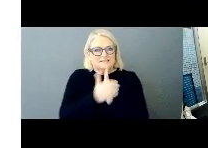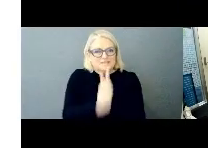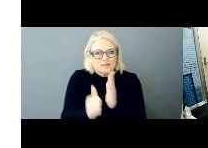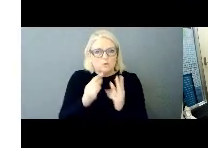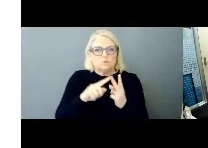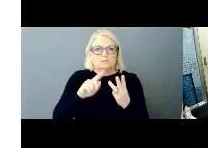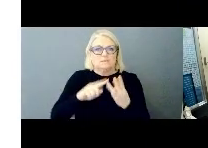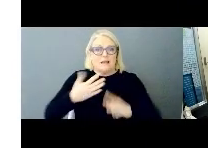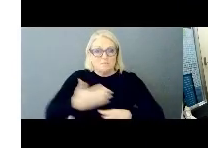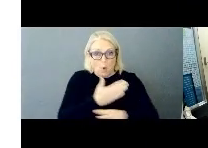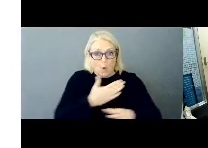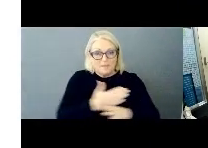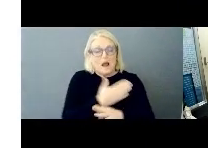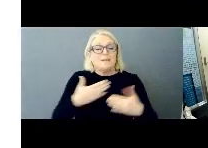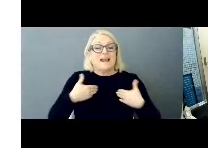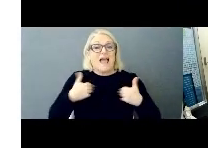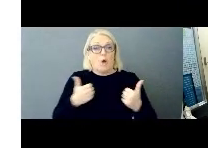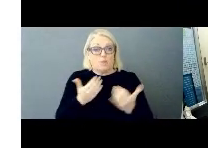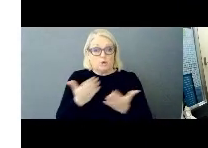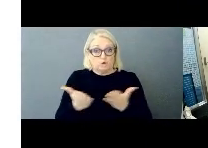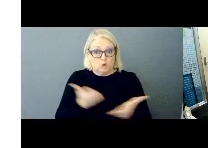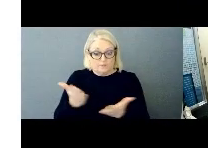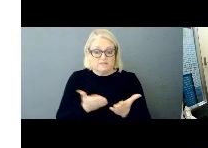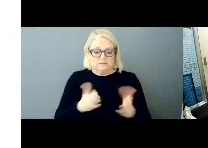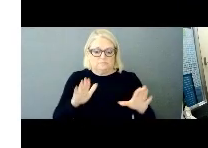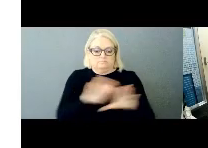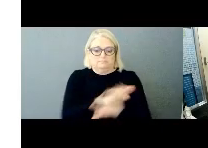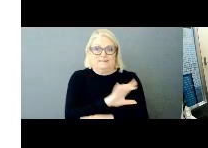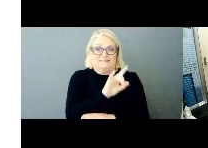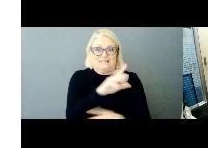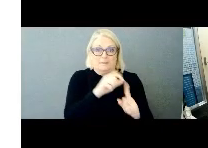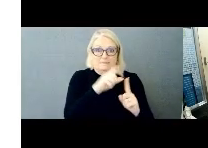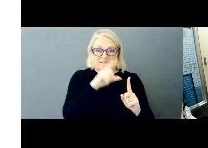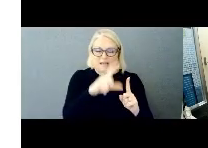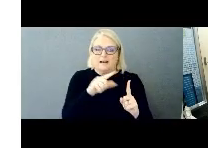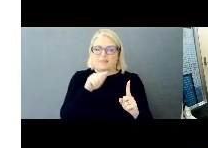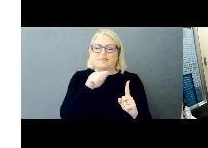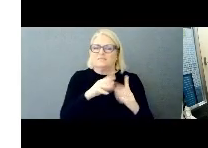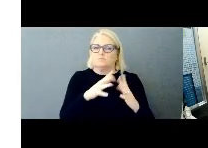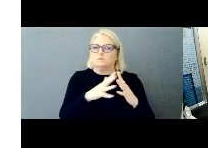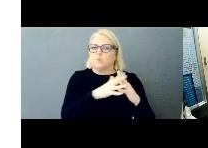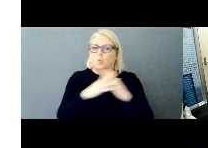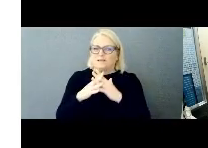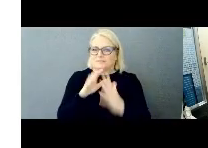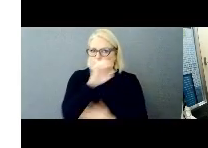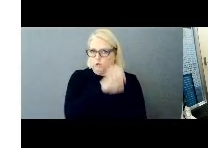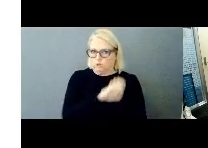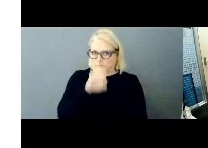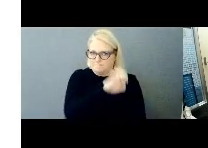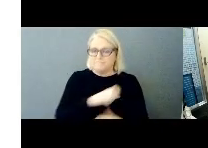only contributes 10% in this work done in Western Europe. The second is we've done some work looking at what happens